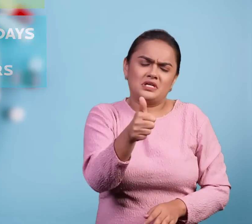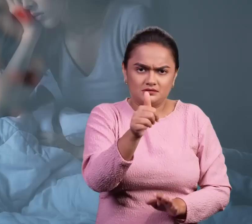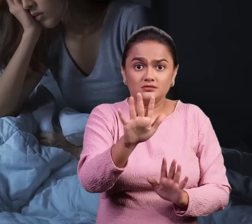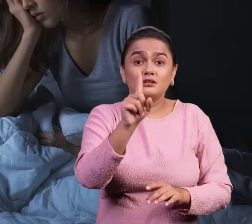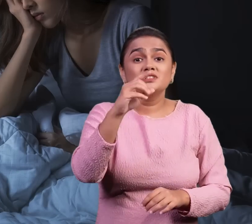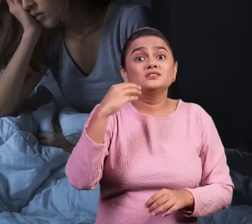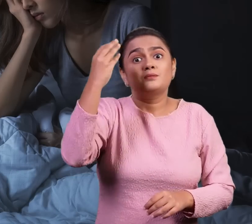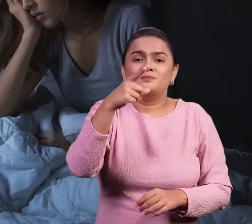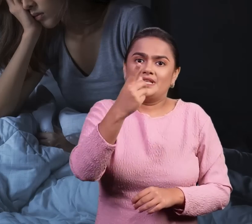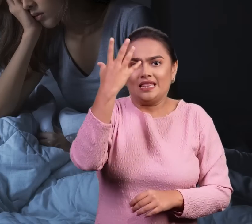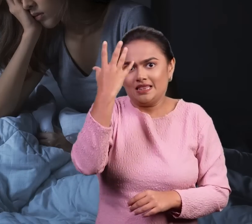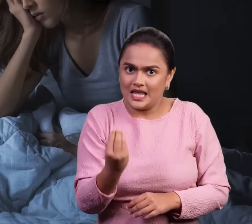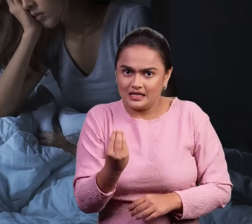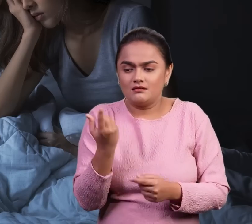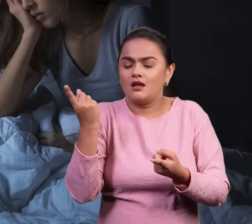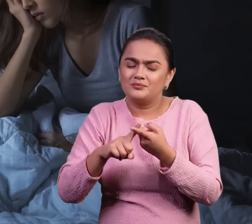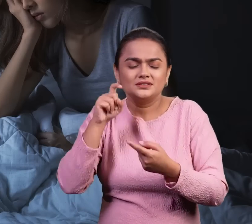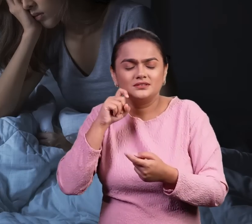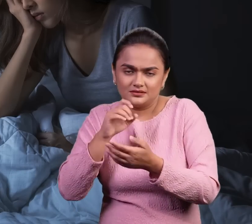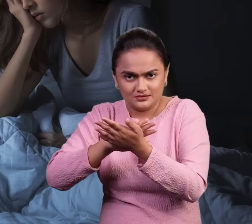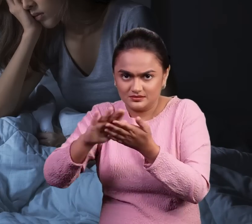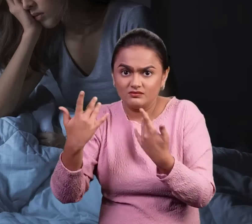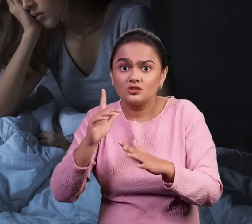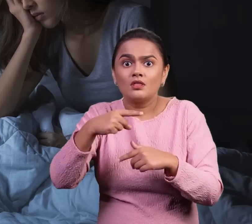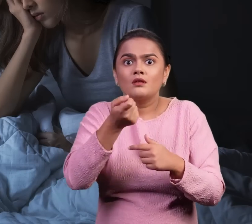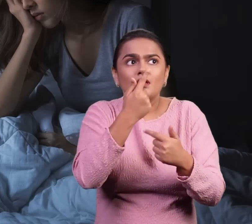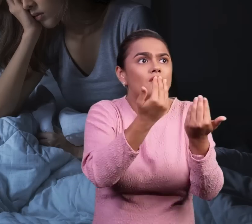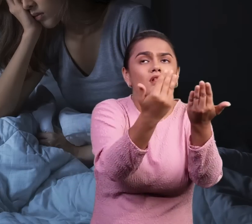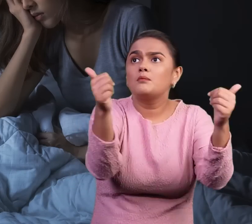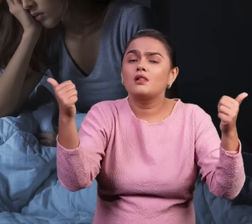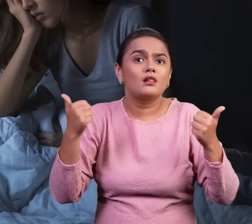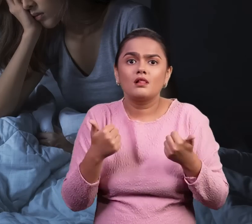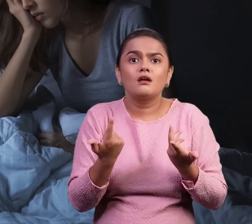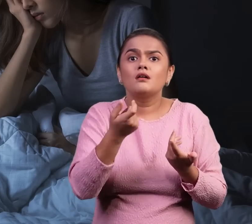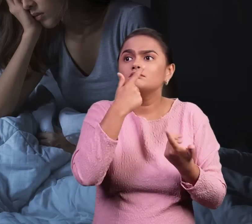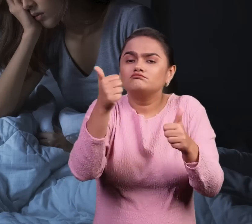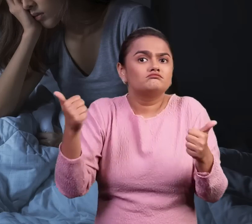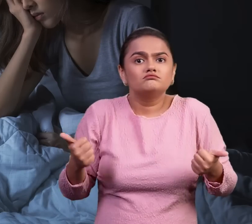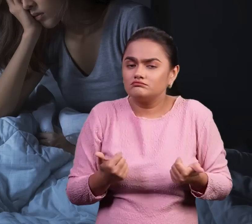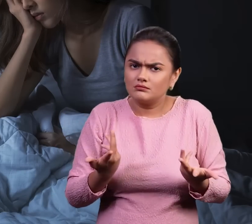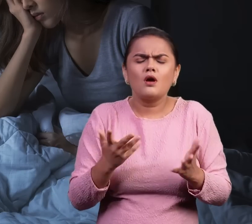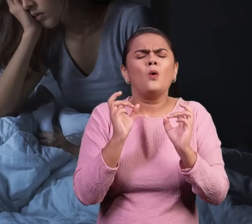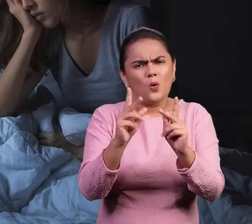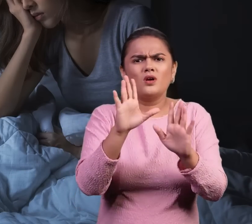If exposed at night, the medicine may not be immediately available.